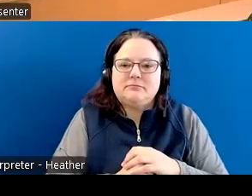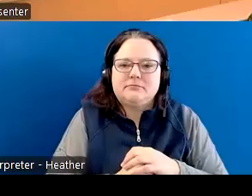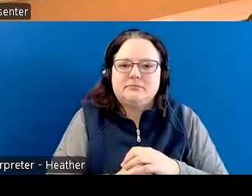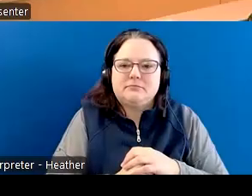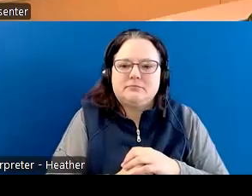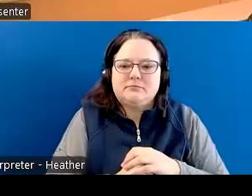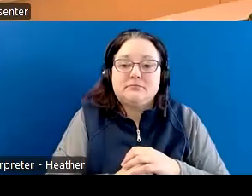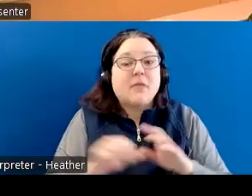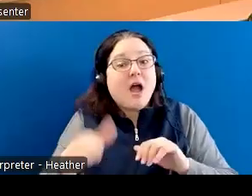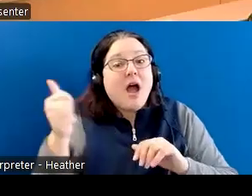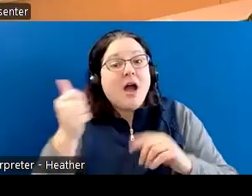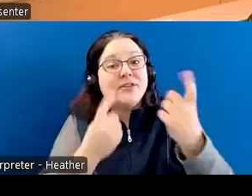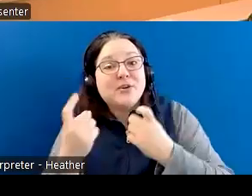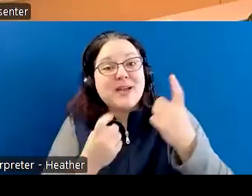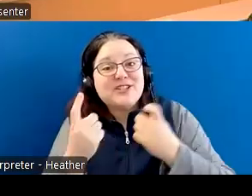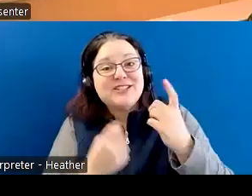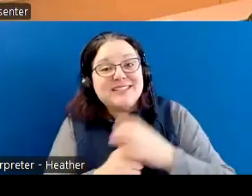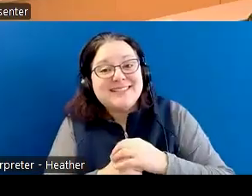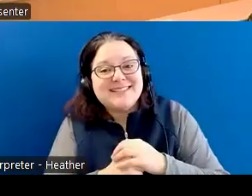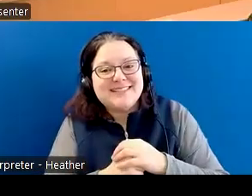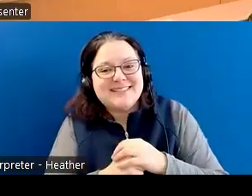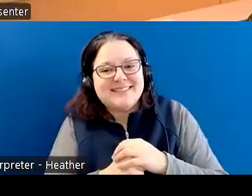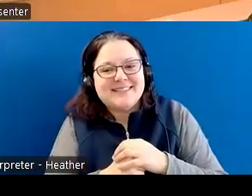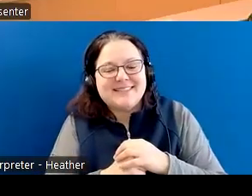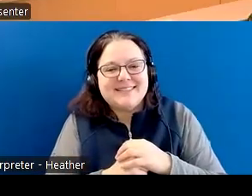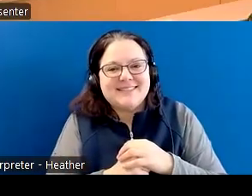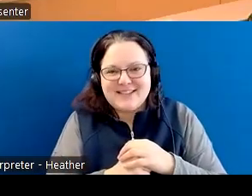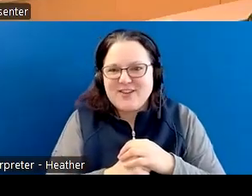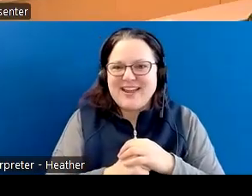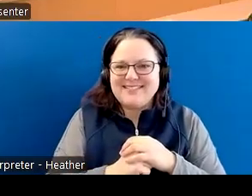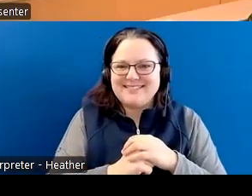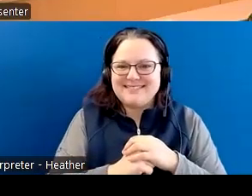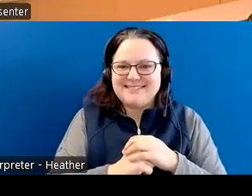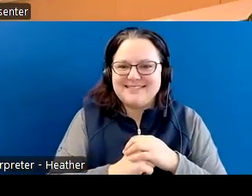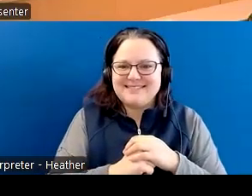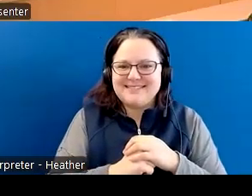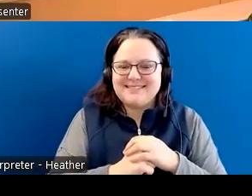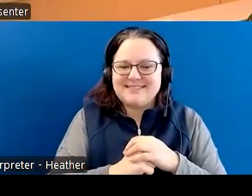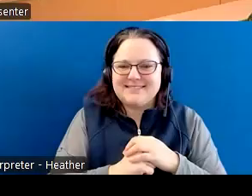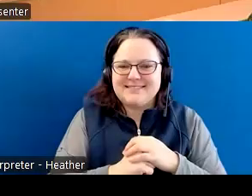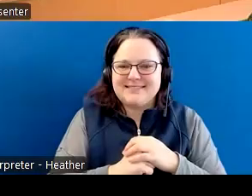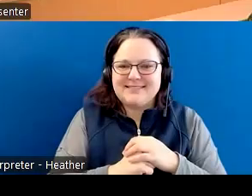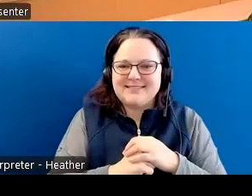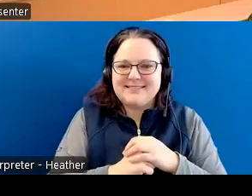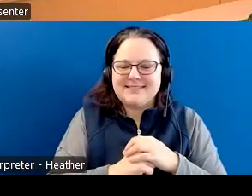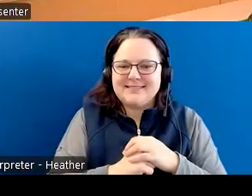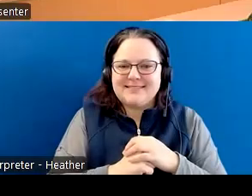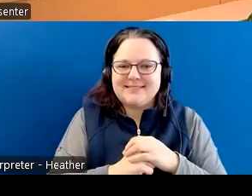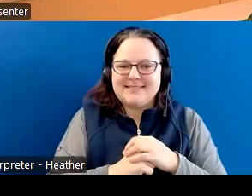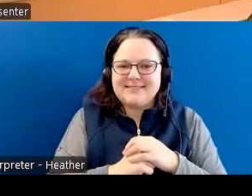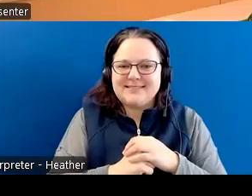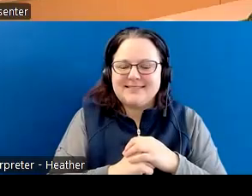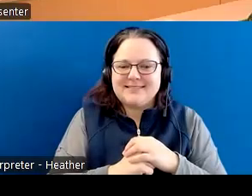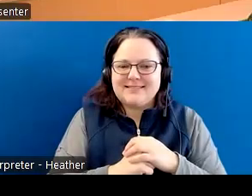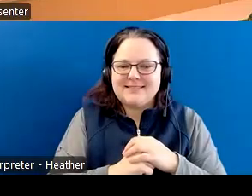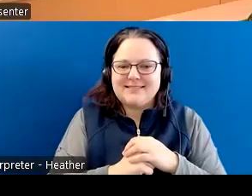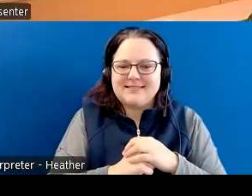Are there any other questions? Okay.